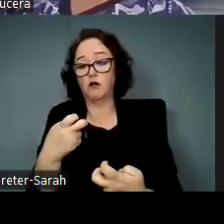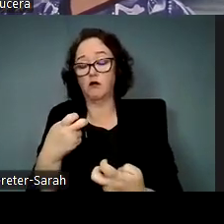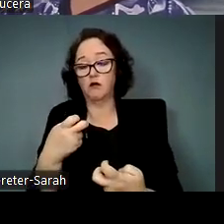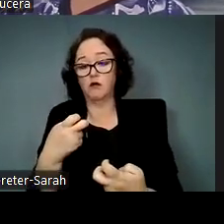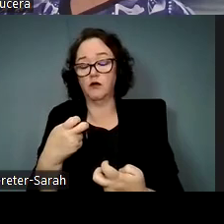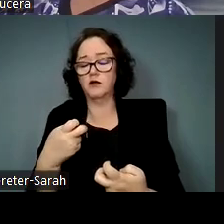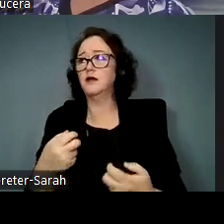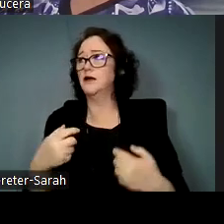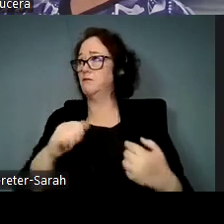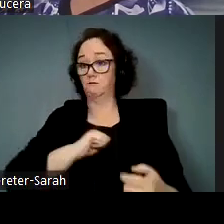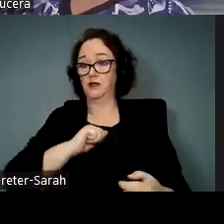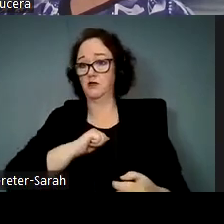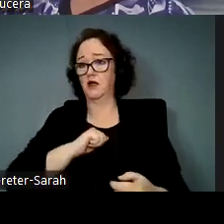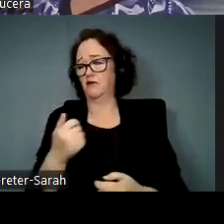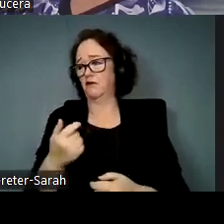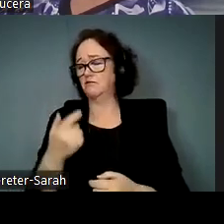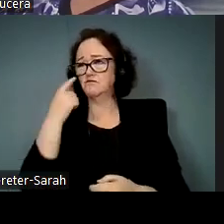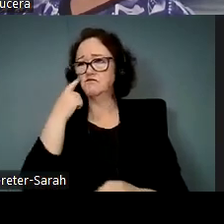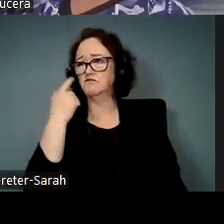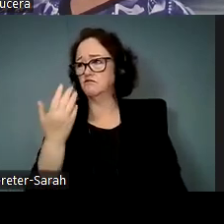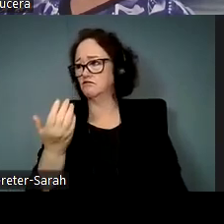ago―I think it was towards the middle of the end of last year―I